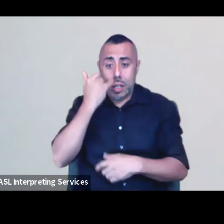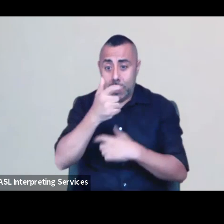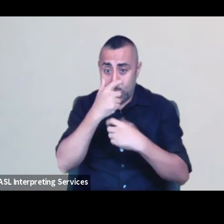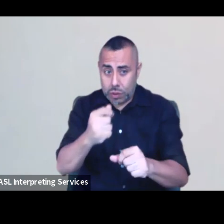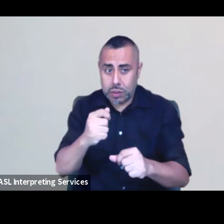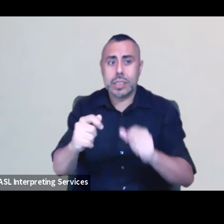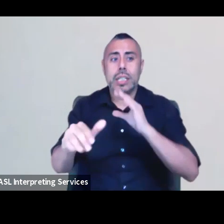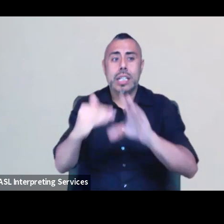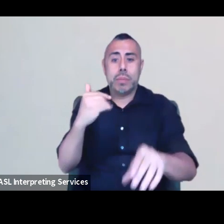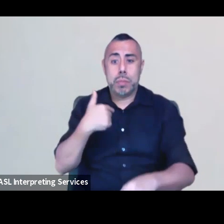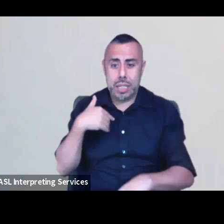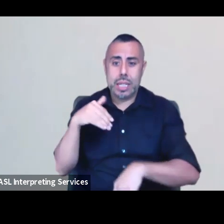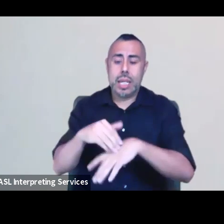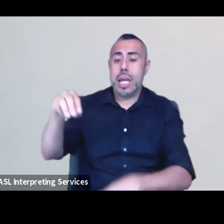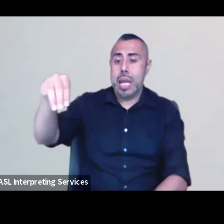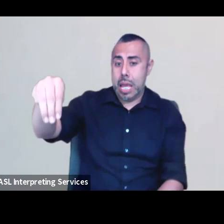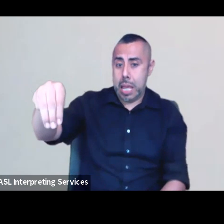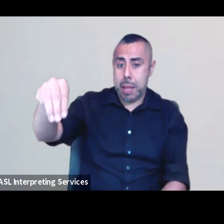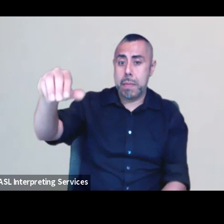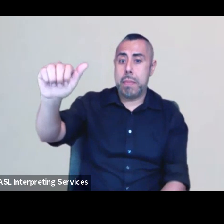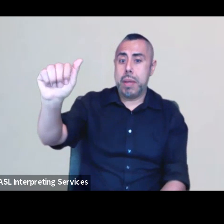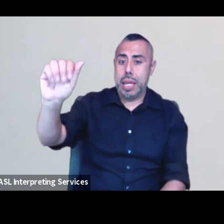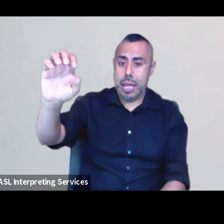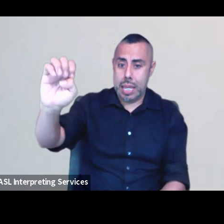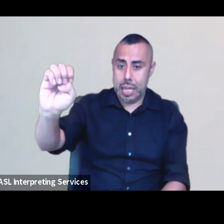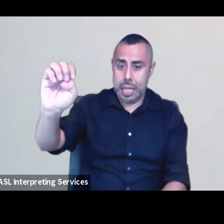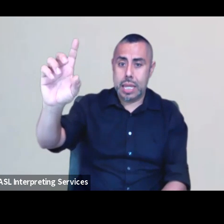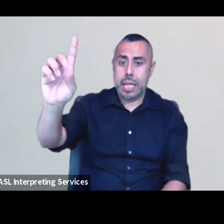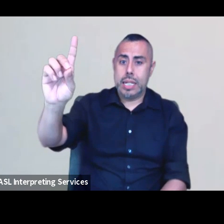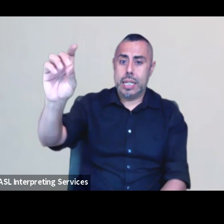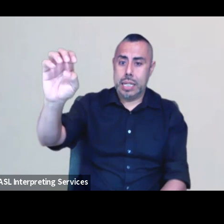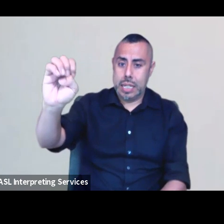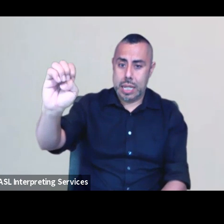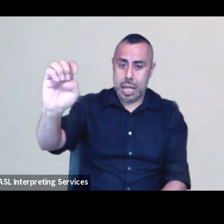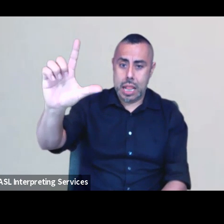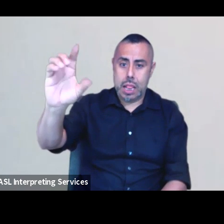That's M-A-E-D-E-L-O@arts.gov.